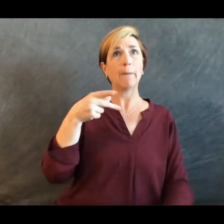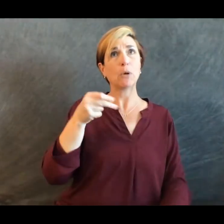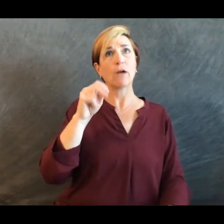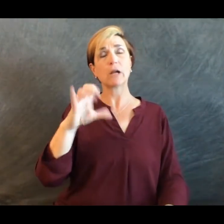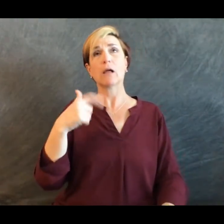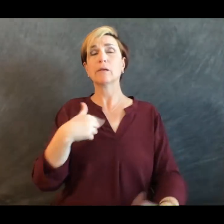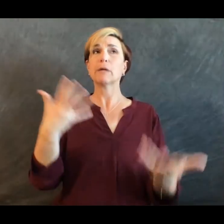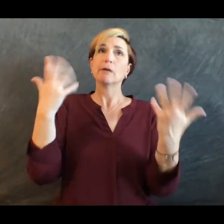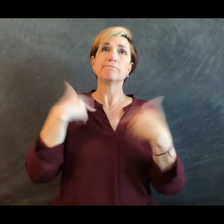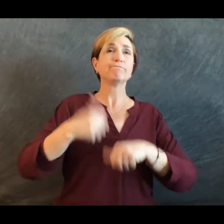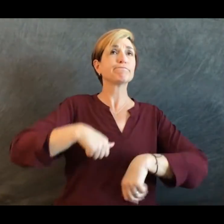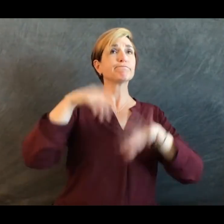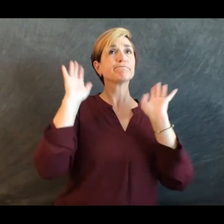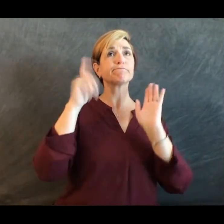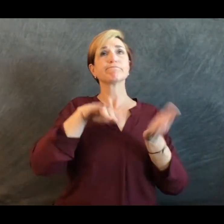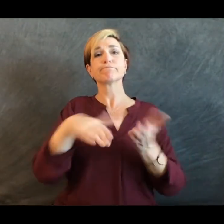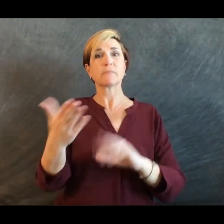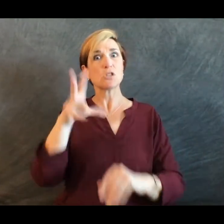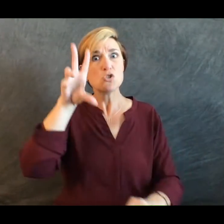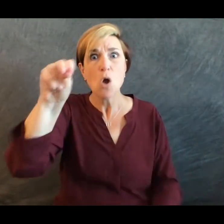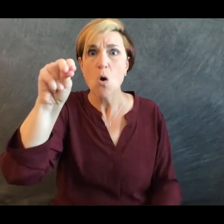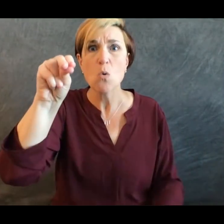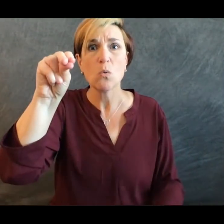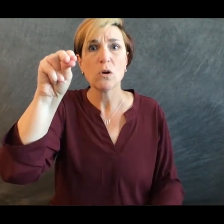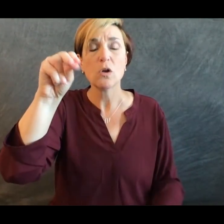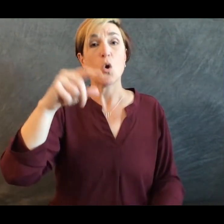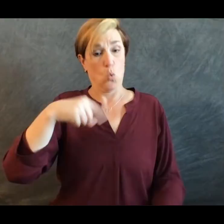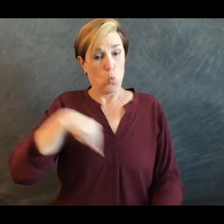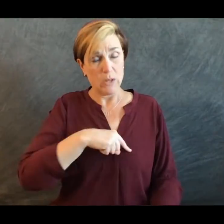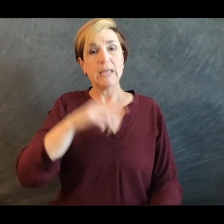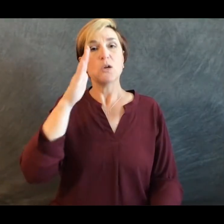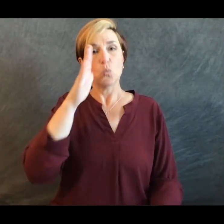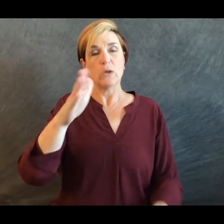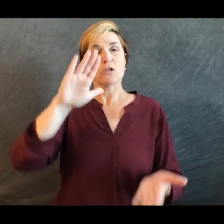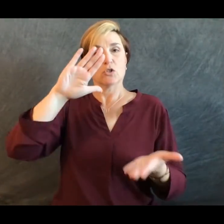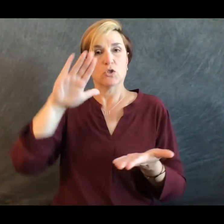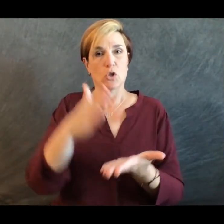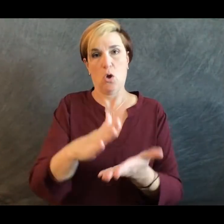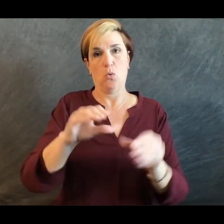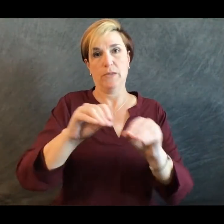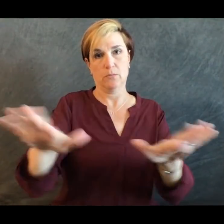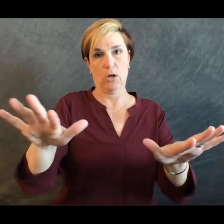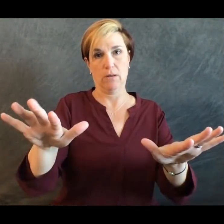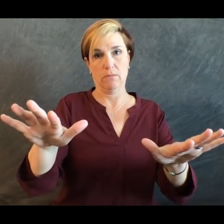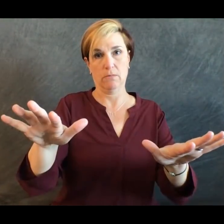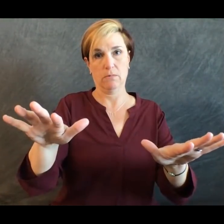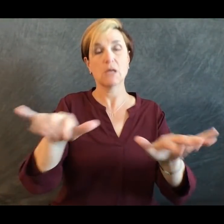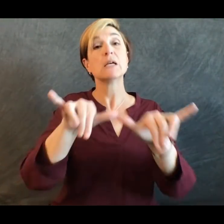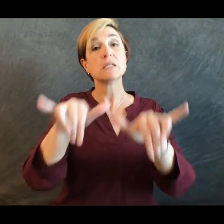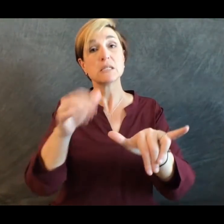taskforce guidelines to slow the spread stay at home if possible if you must go